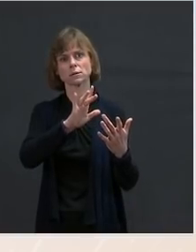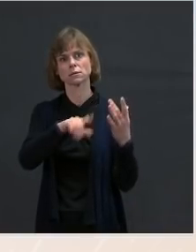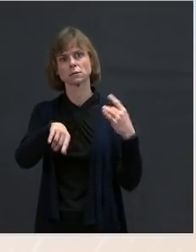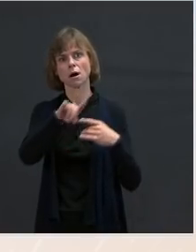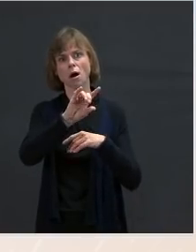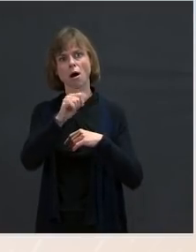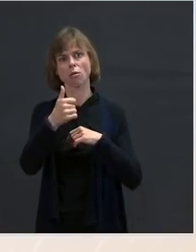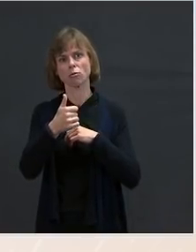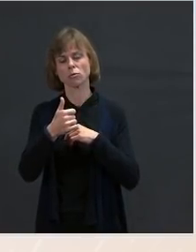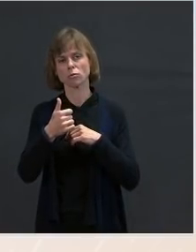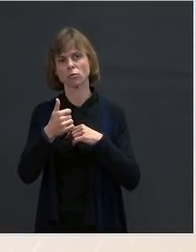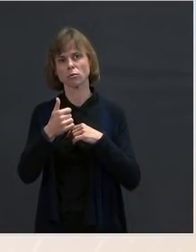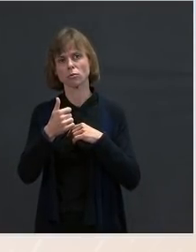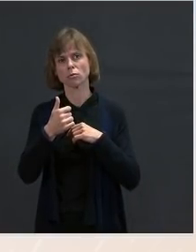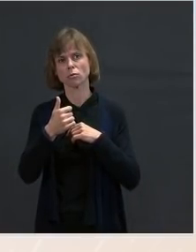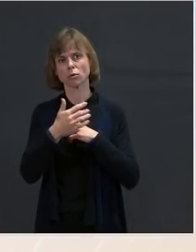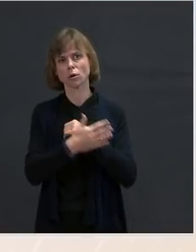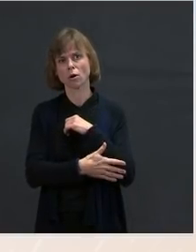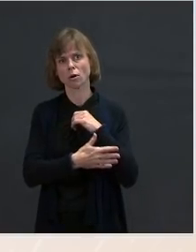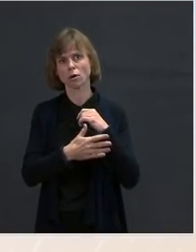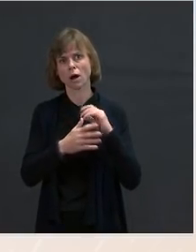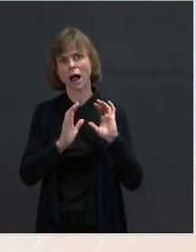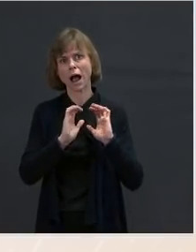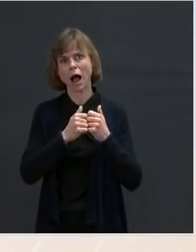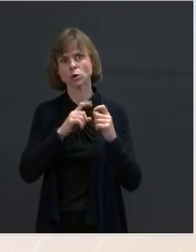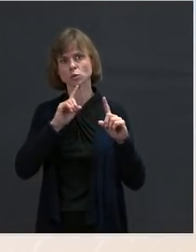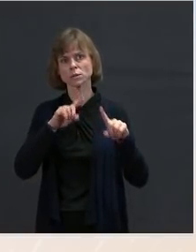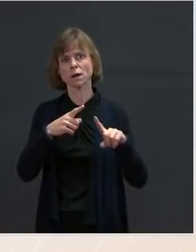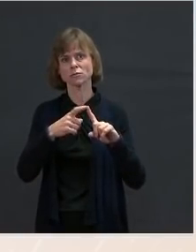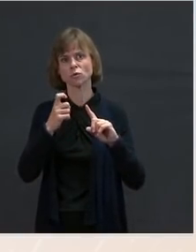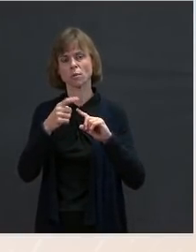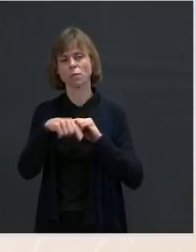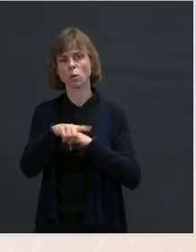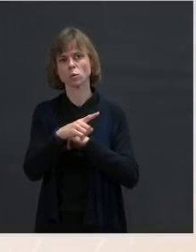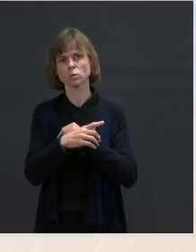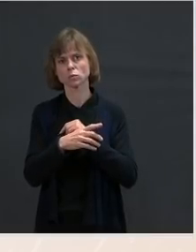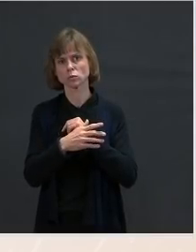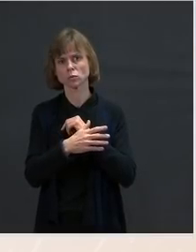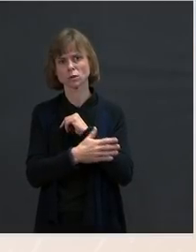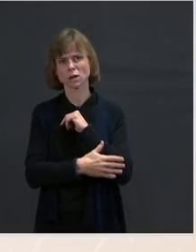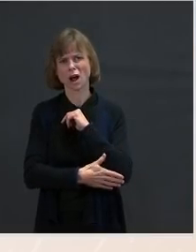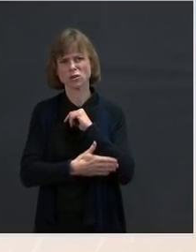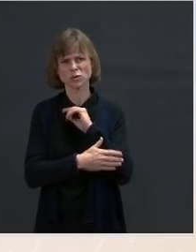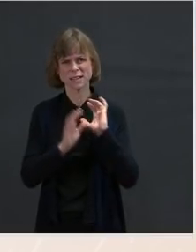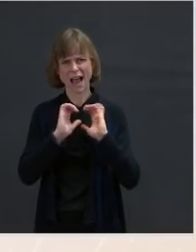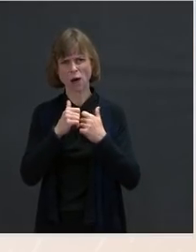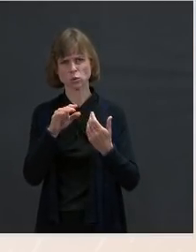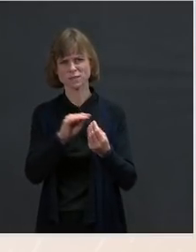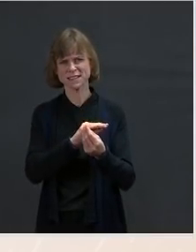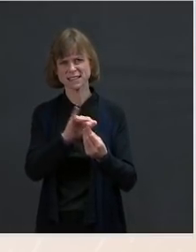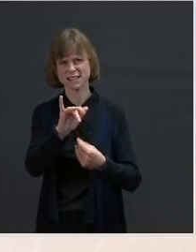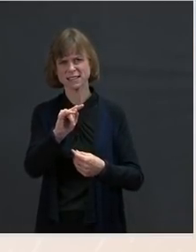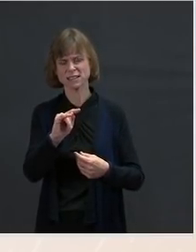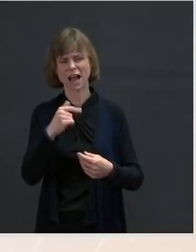The Press: Do you have any update on responses that you got from these countries on how to fix it? And I know you guys have also acknowledged